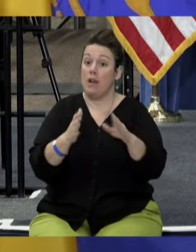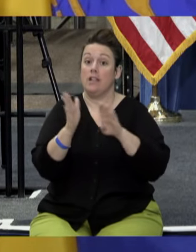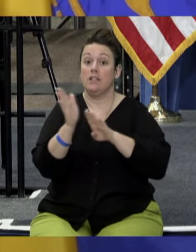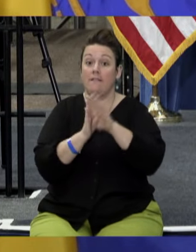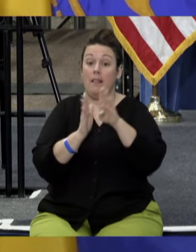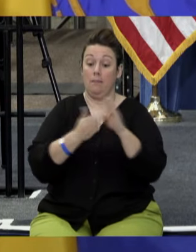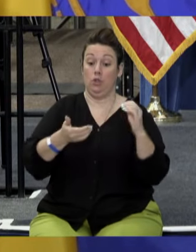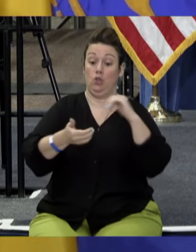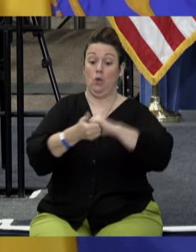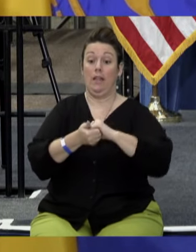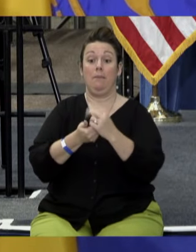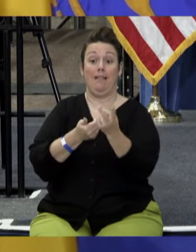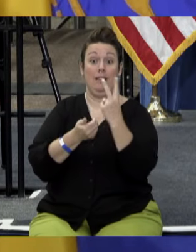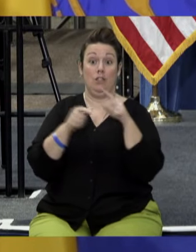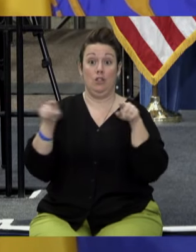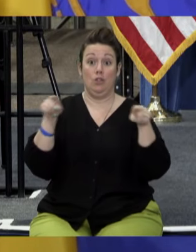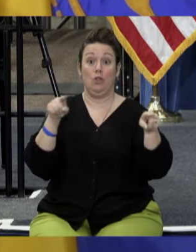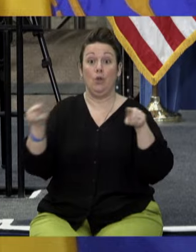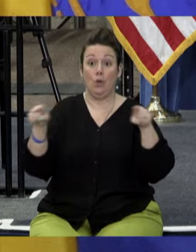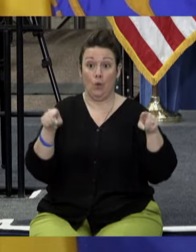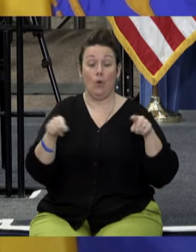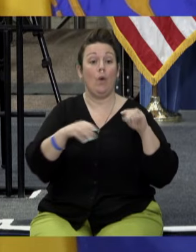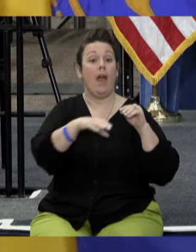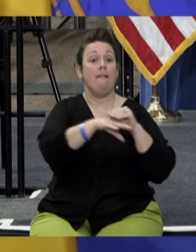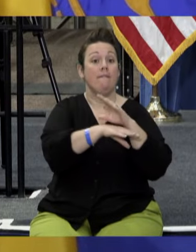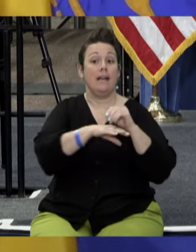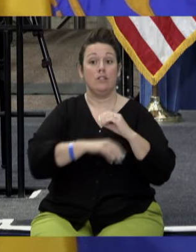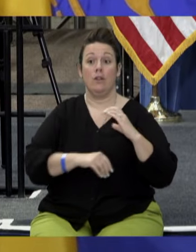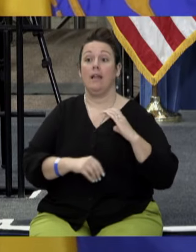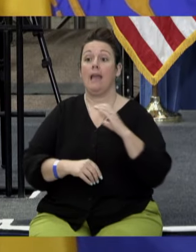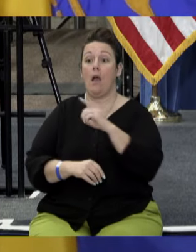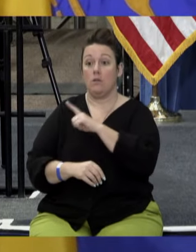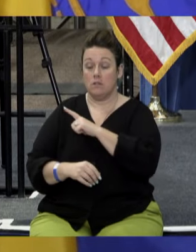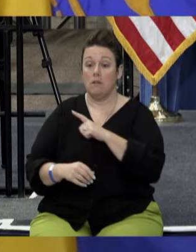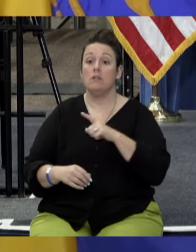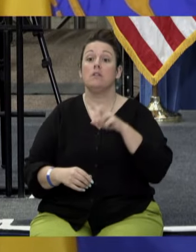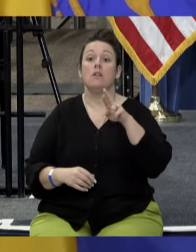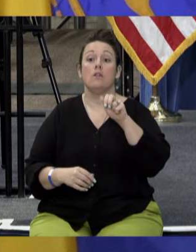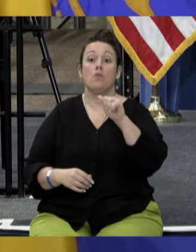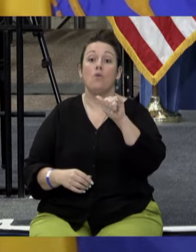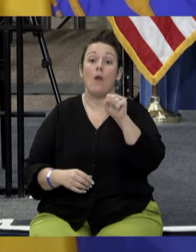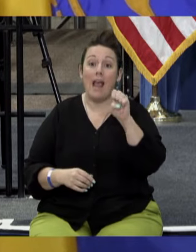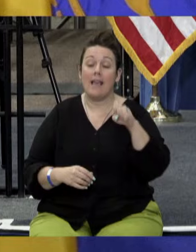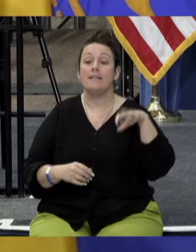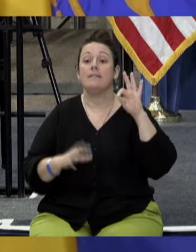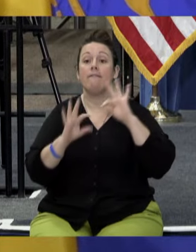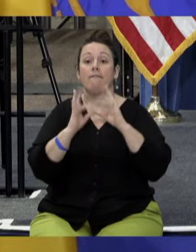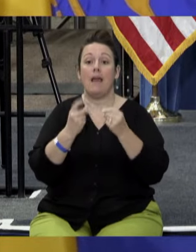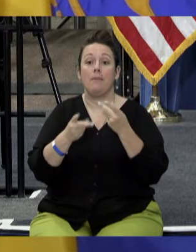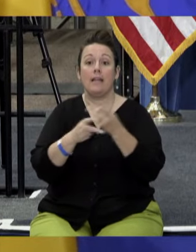two advisory councils created by the RAISE Family Caregiving Act and the Supporting